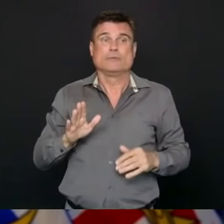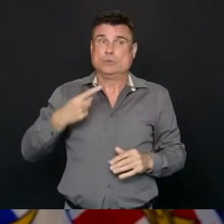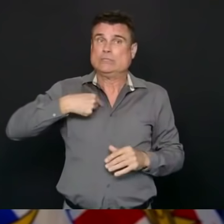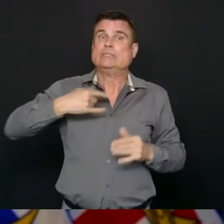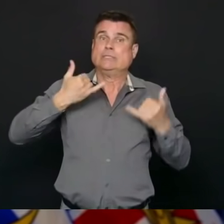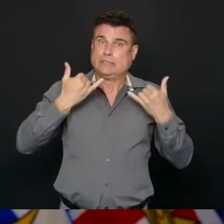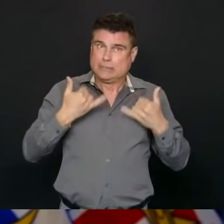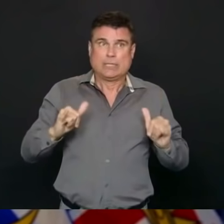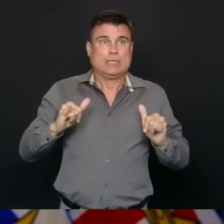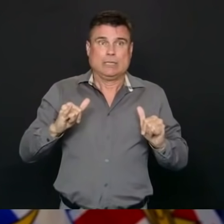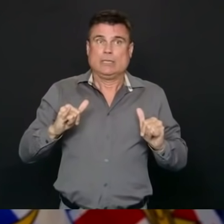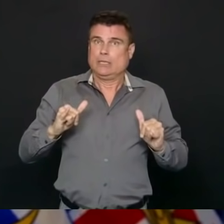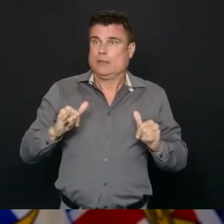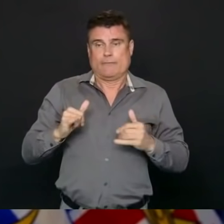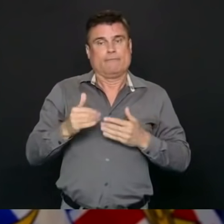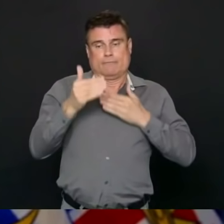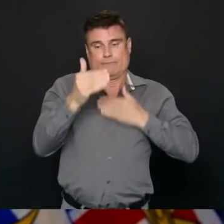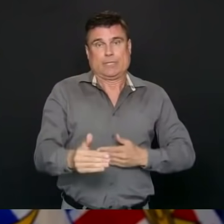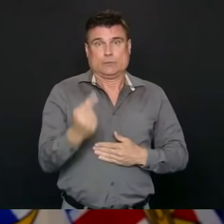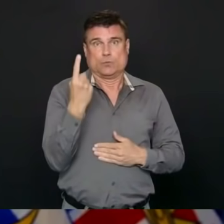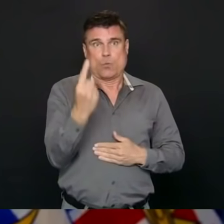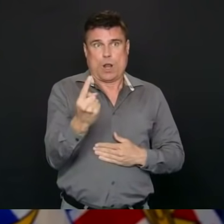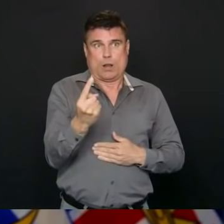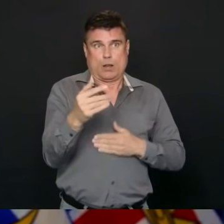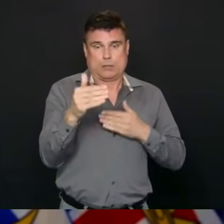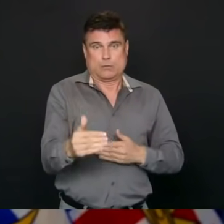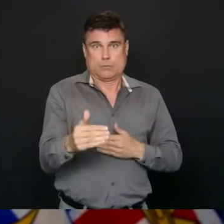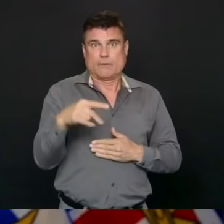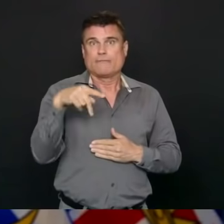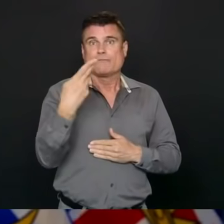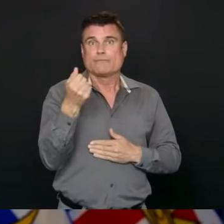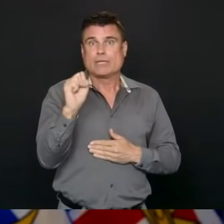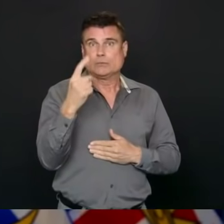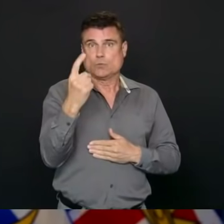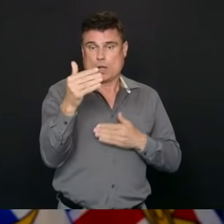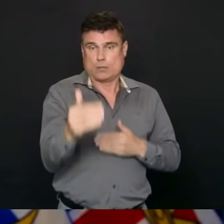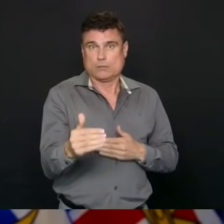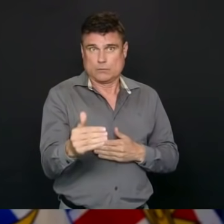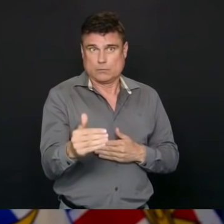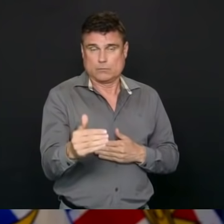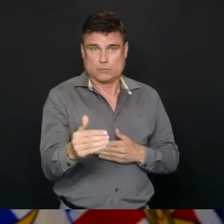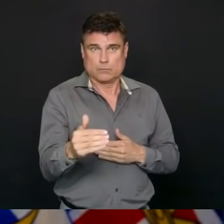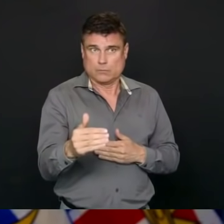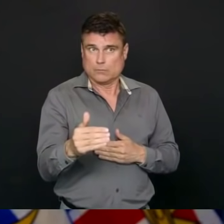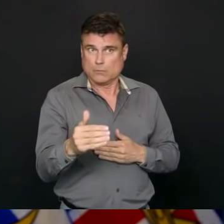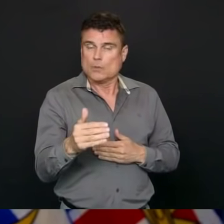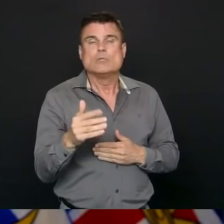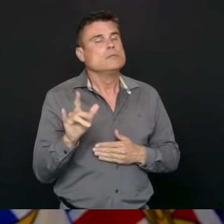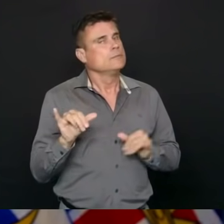and we continue to be in phase 1, and that means we must continue what we are doing for a bit longer.